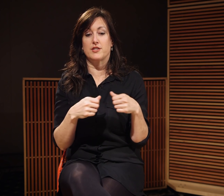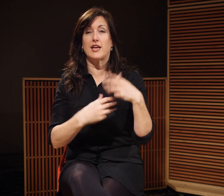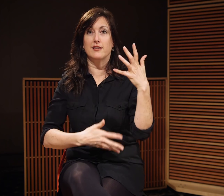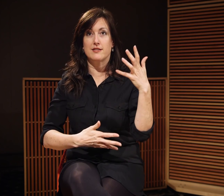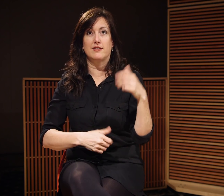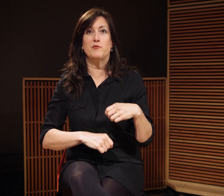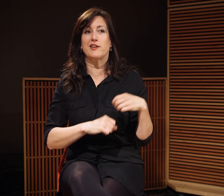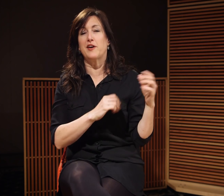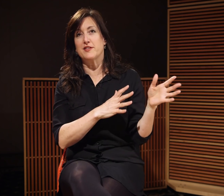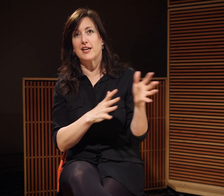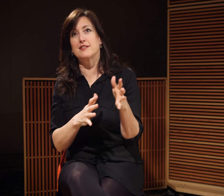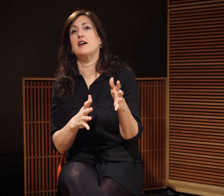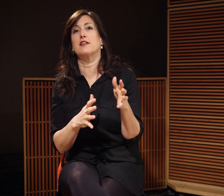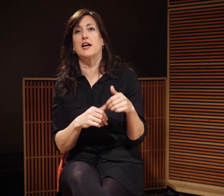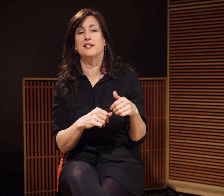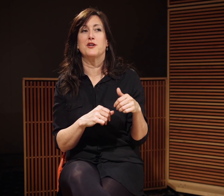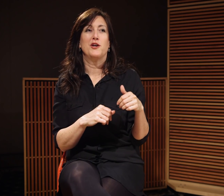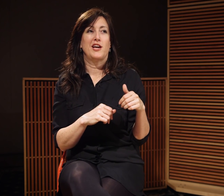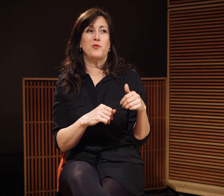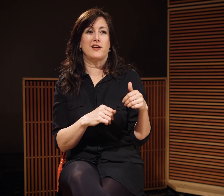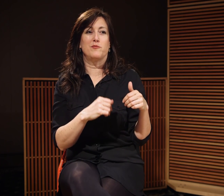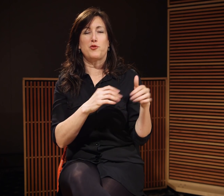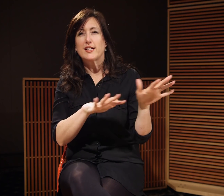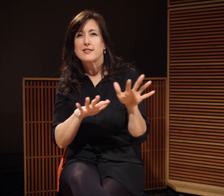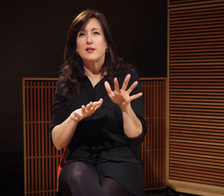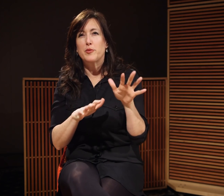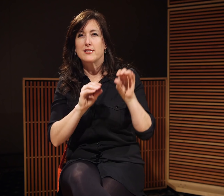there's a set list, and we can find the set list online, and we can practice a little bit